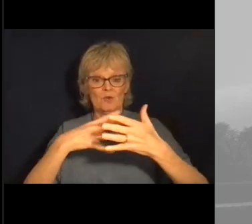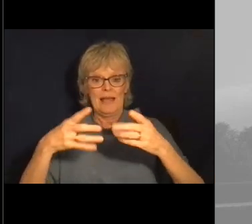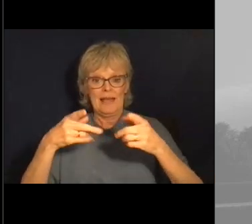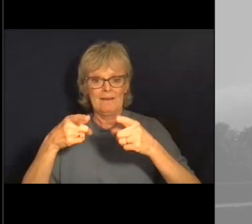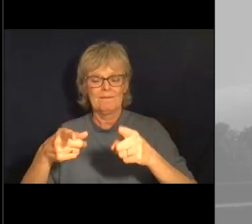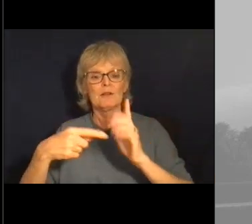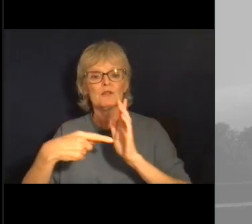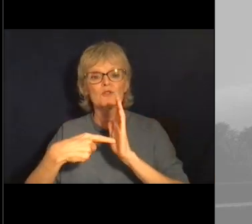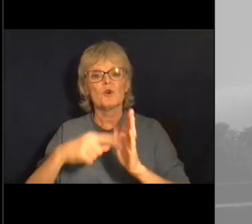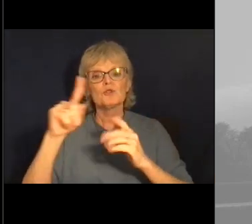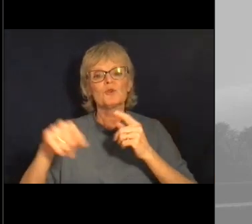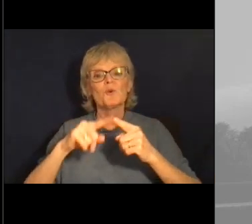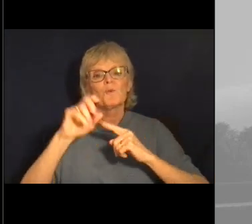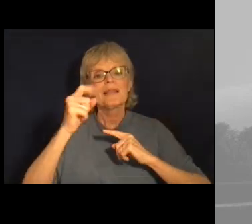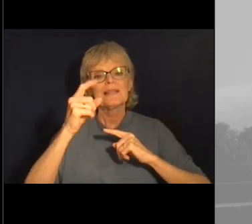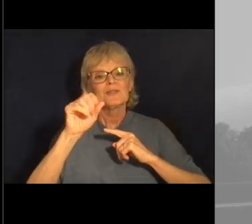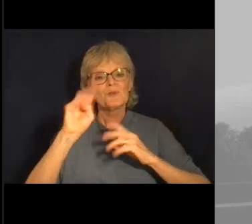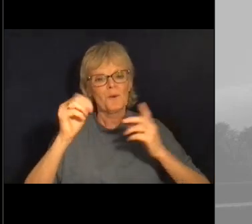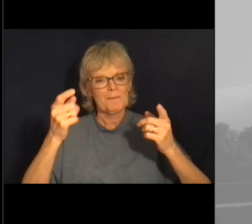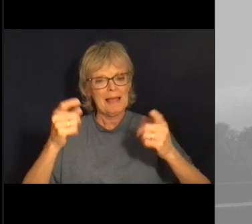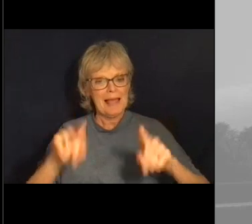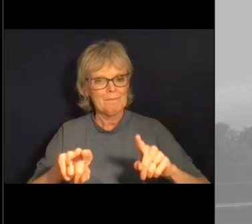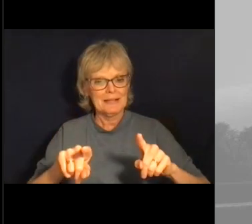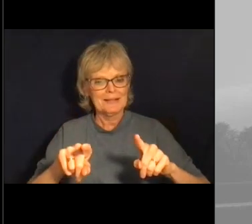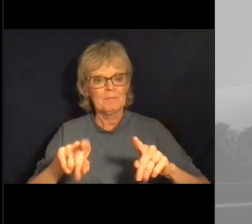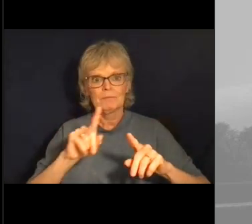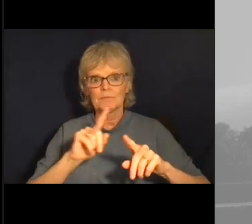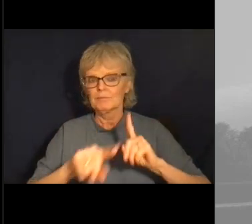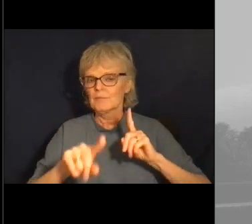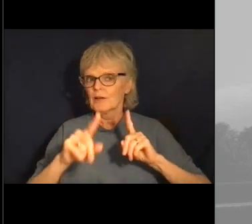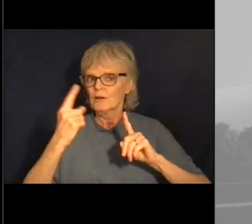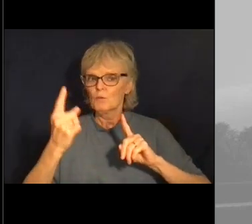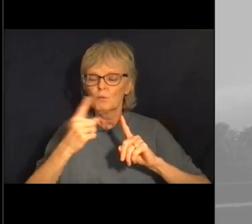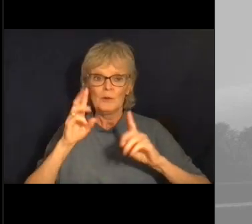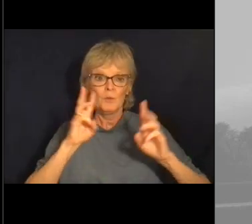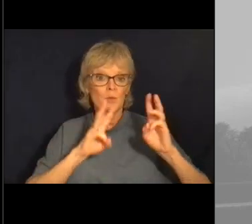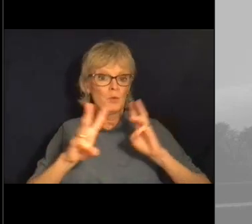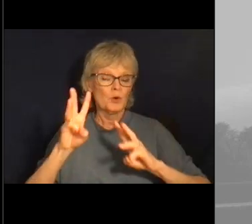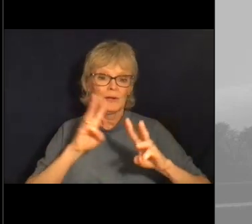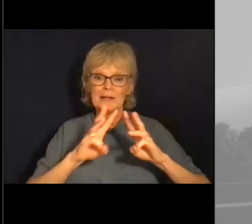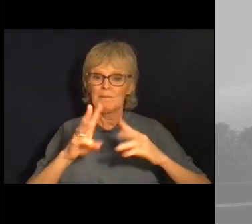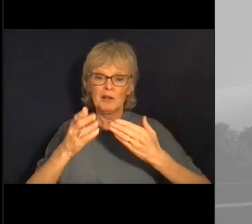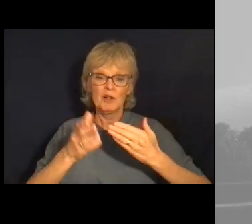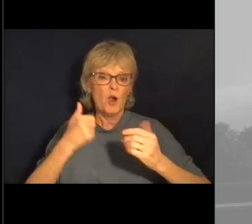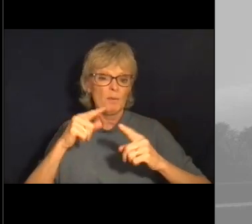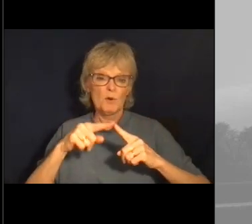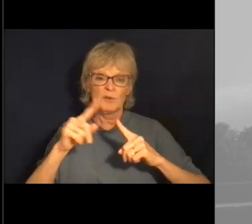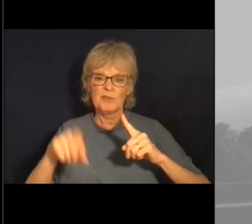of when storms have occurred. That it's something we have to worry about almost all the way around throughout the year. So it's something that we always need